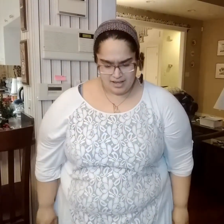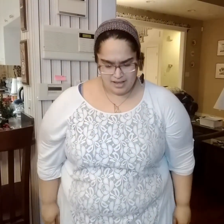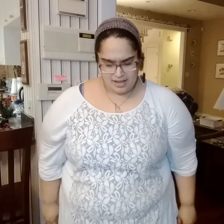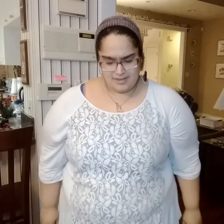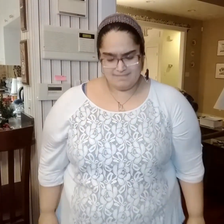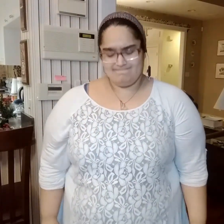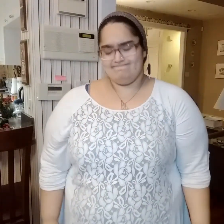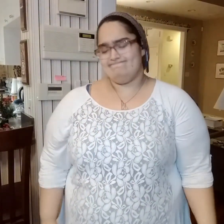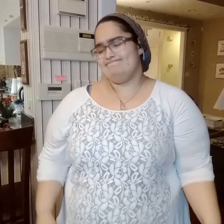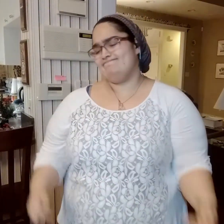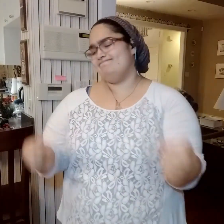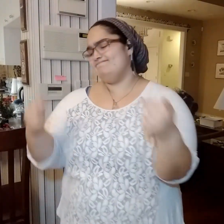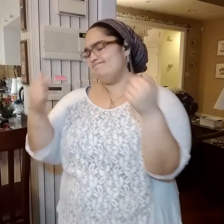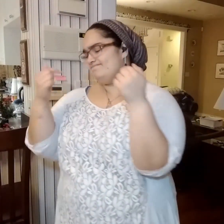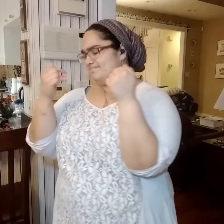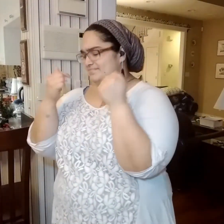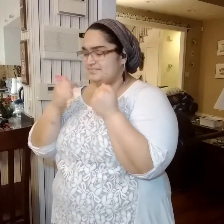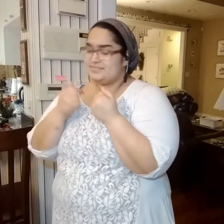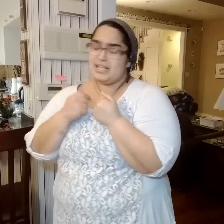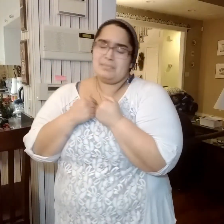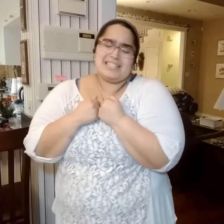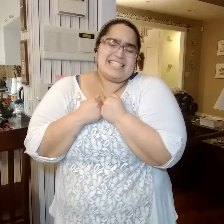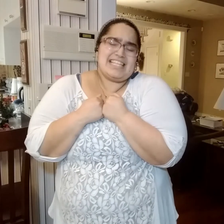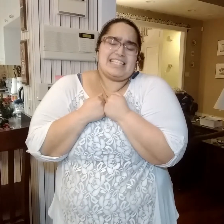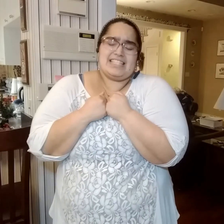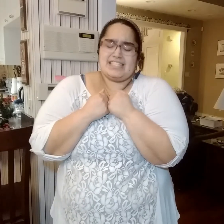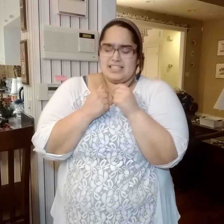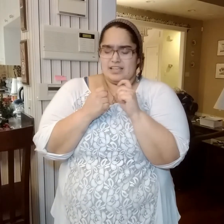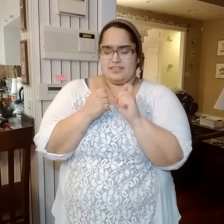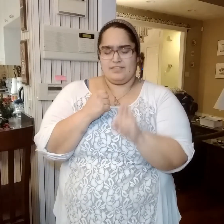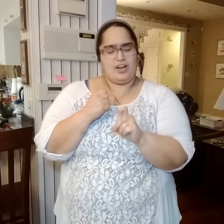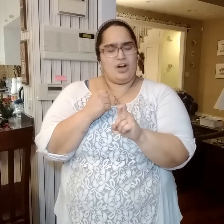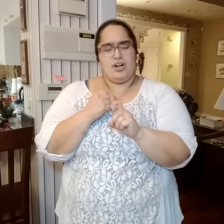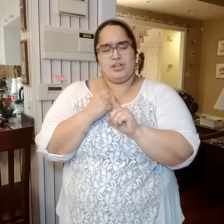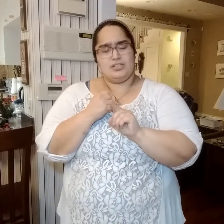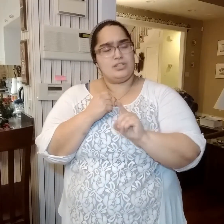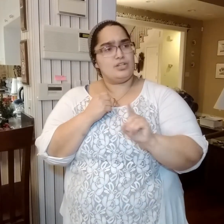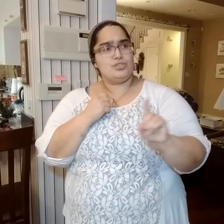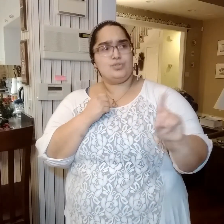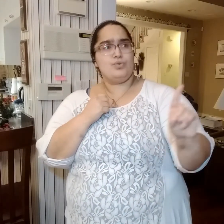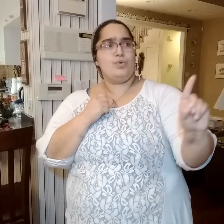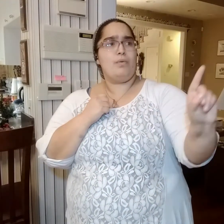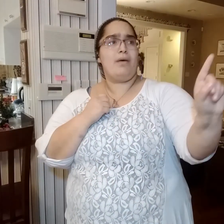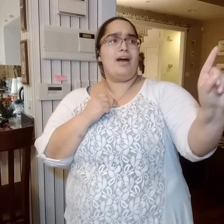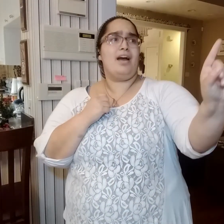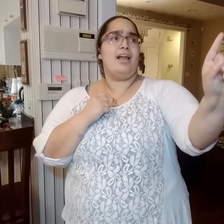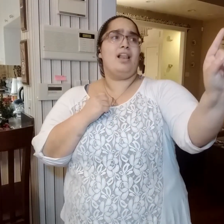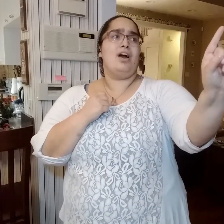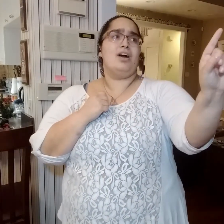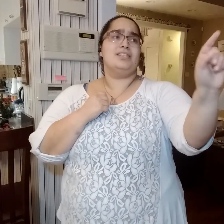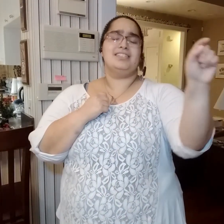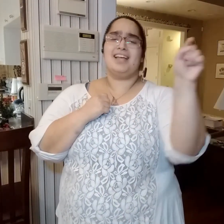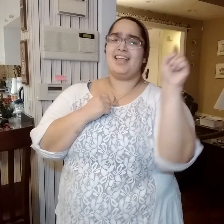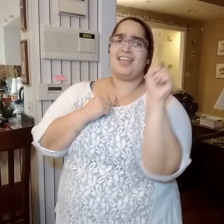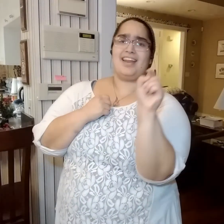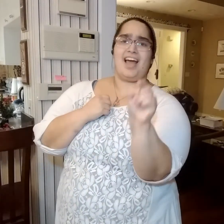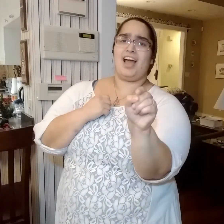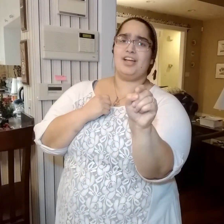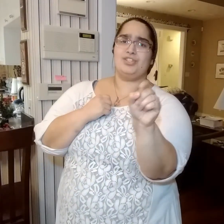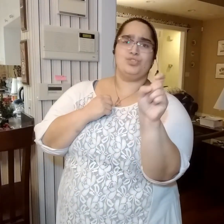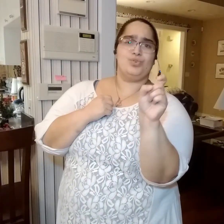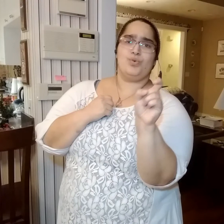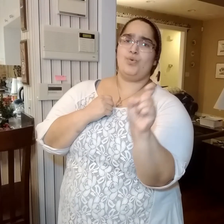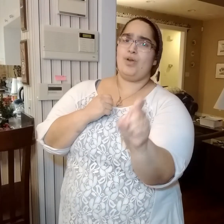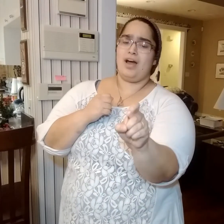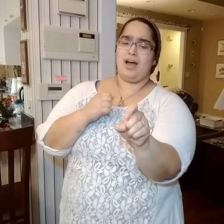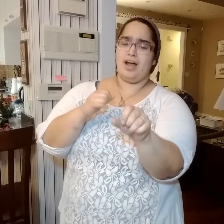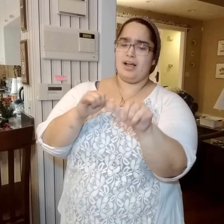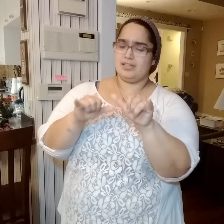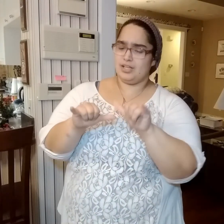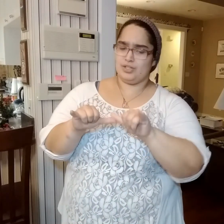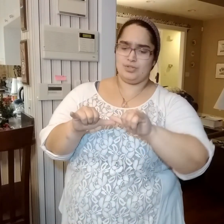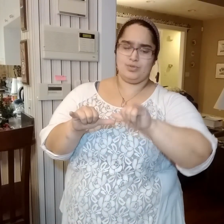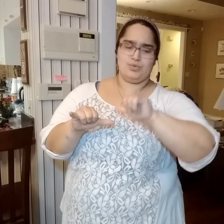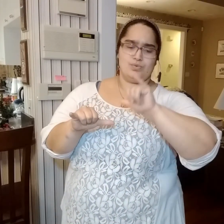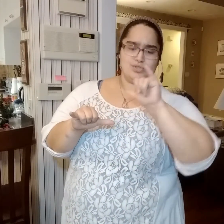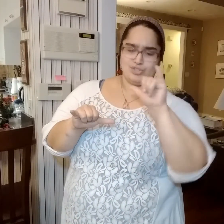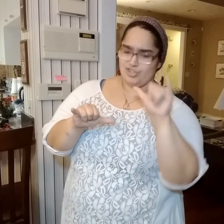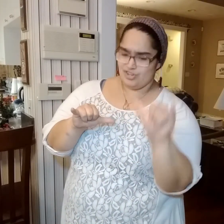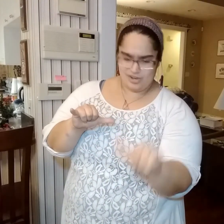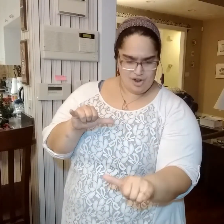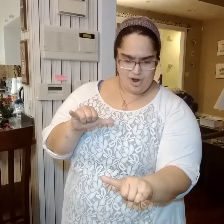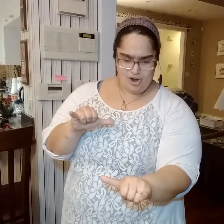But since it falls unto my lot, that I should rise you should not.